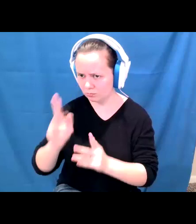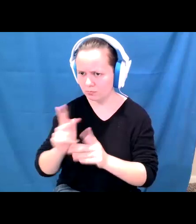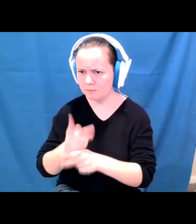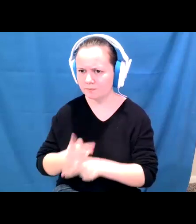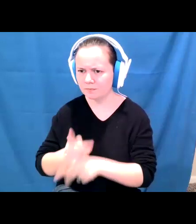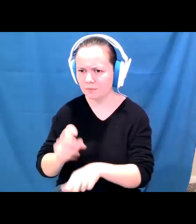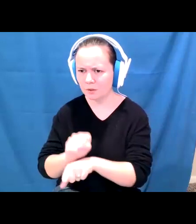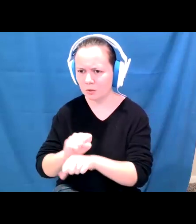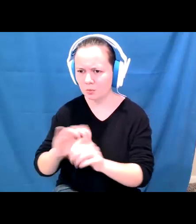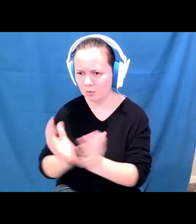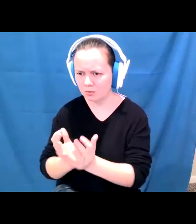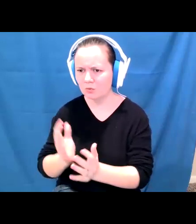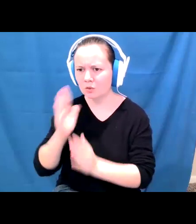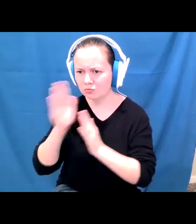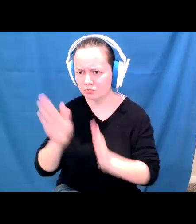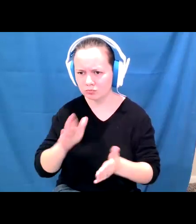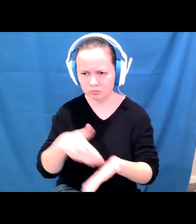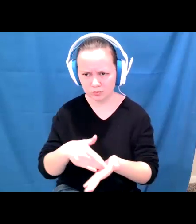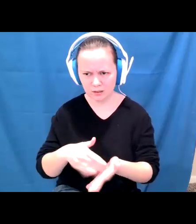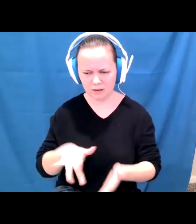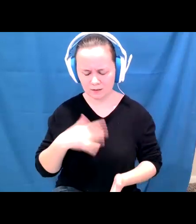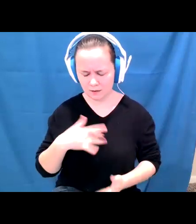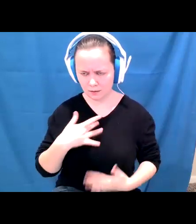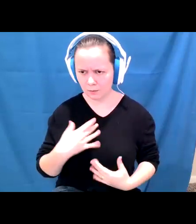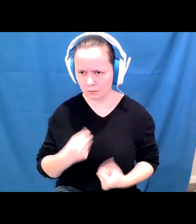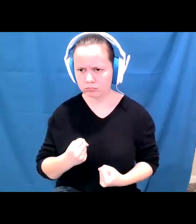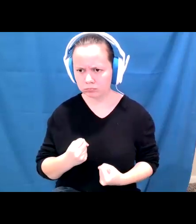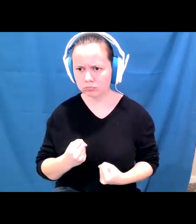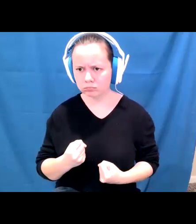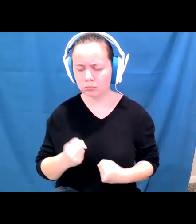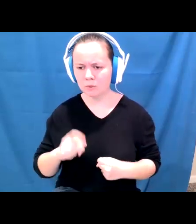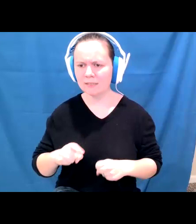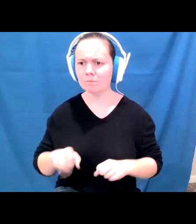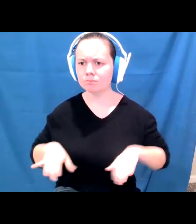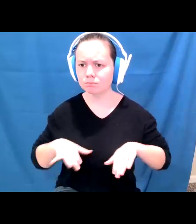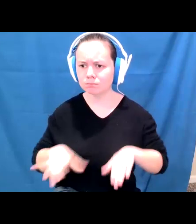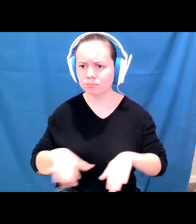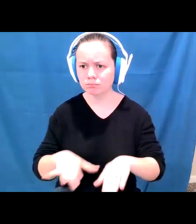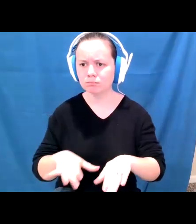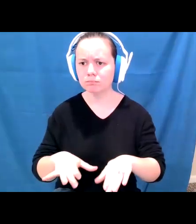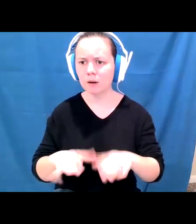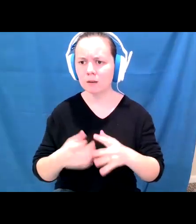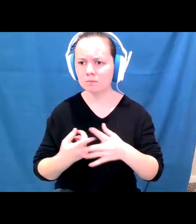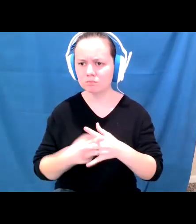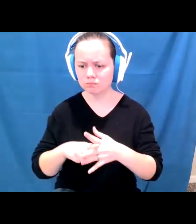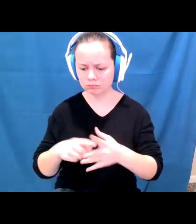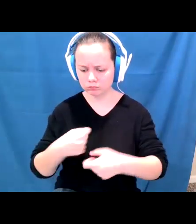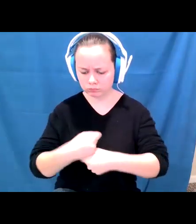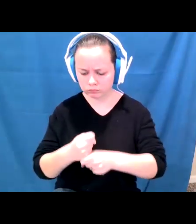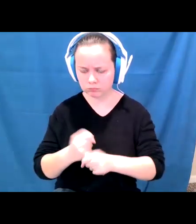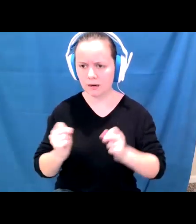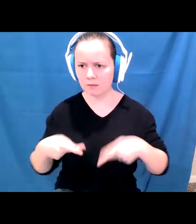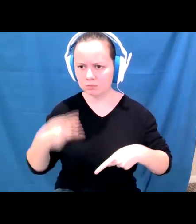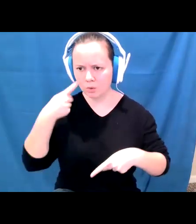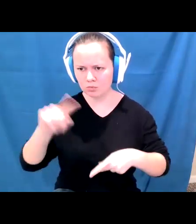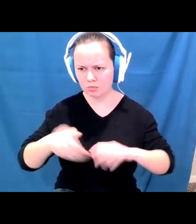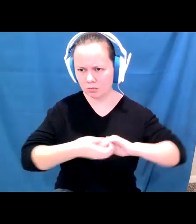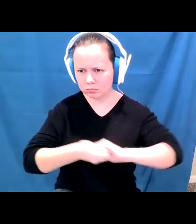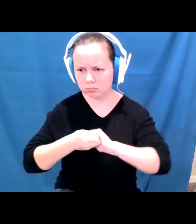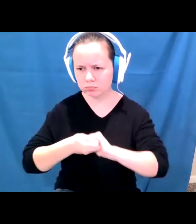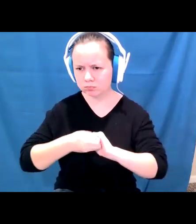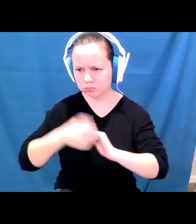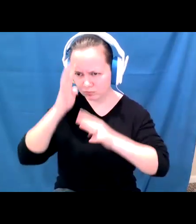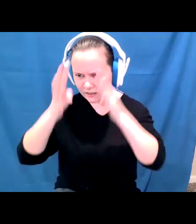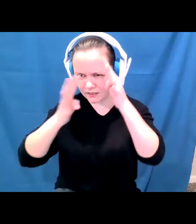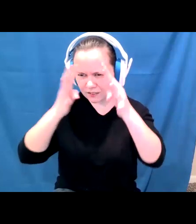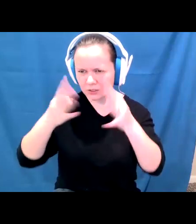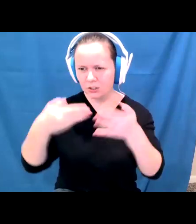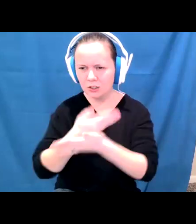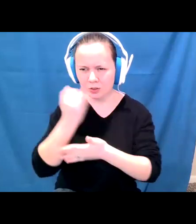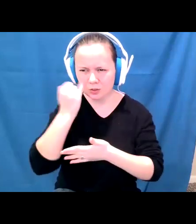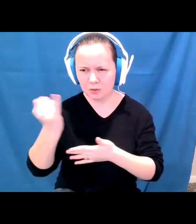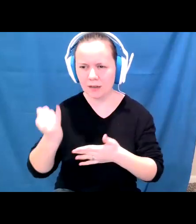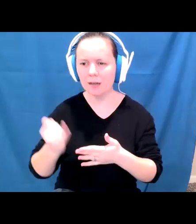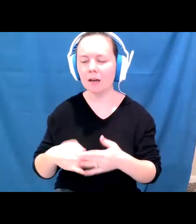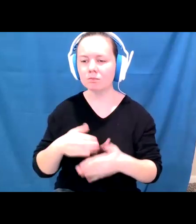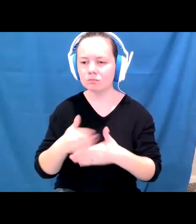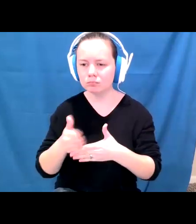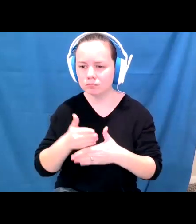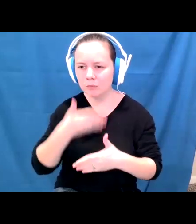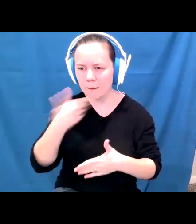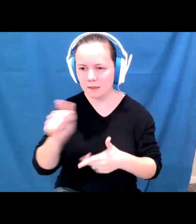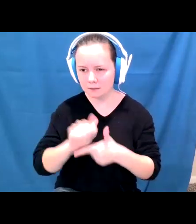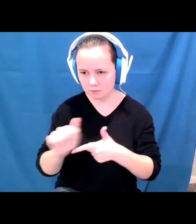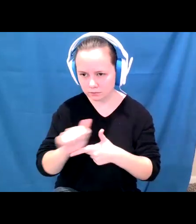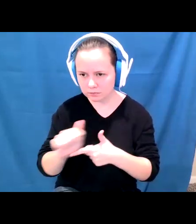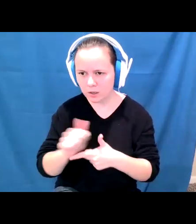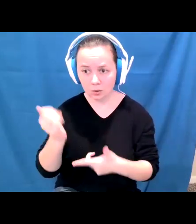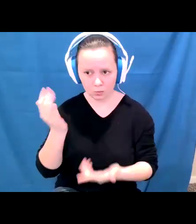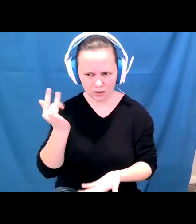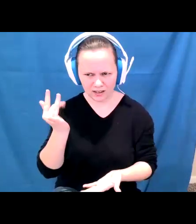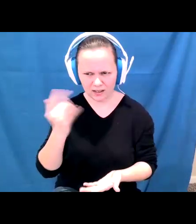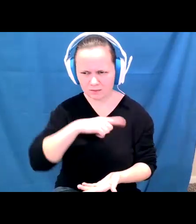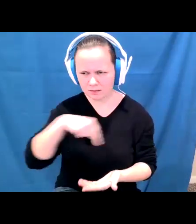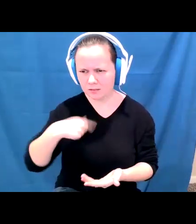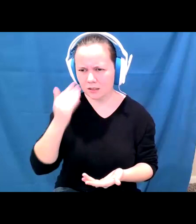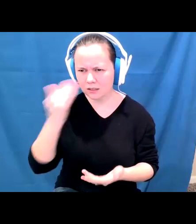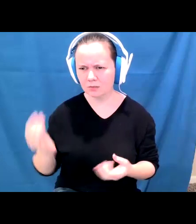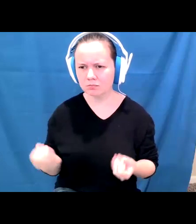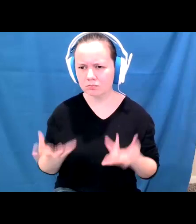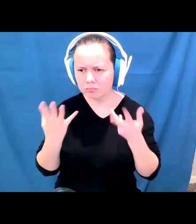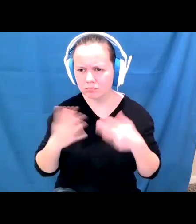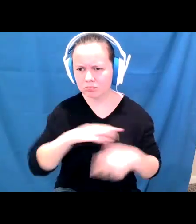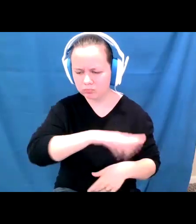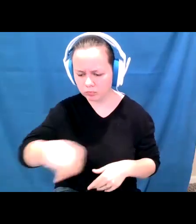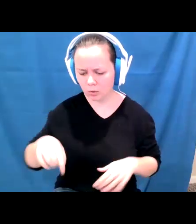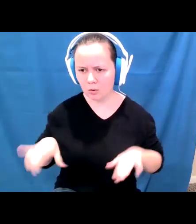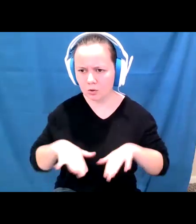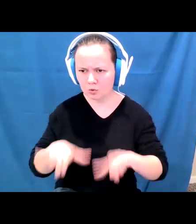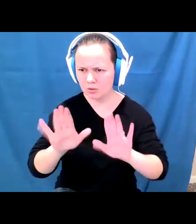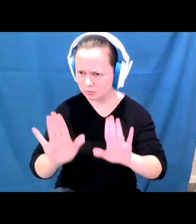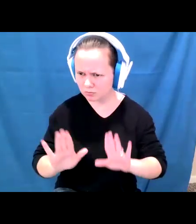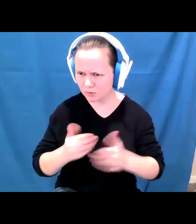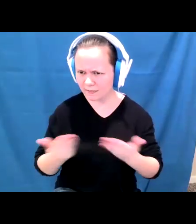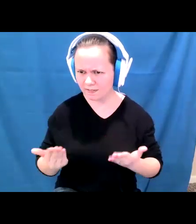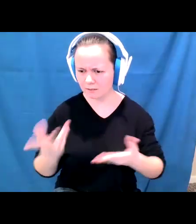We just felt incredibly strongly that we need to take action and create opportunities for partnerships, innovation, bold ideas, and the sharing of best practices because we know so many of you are doing incredible things in your own states.